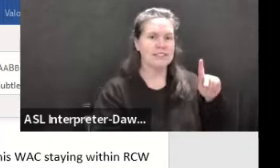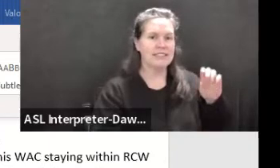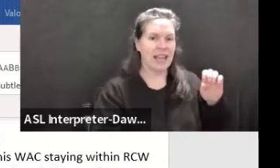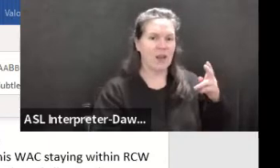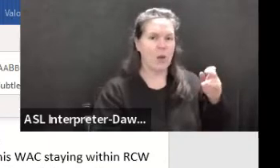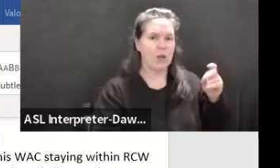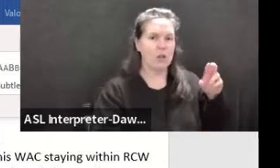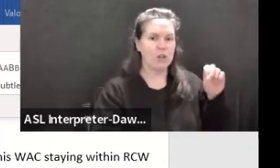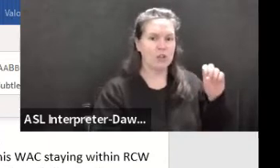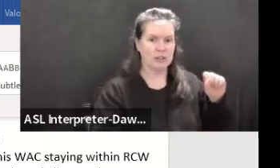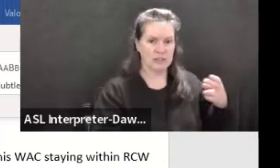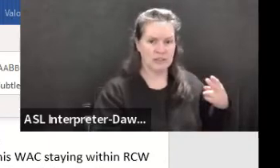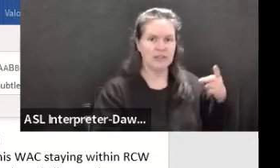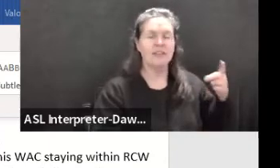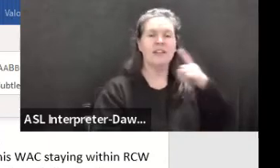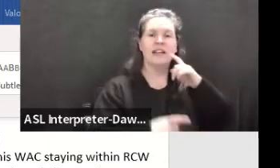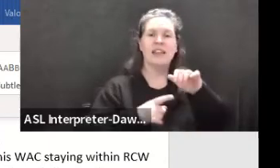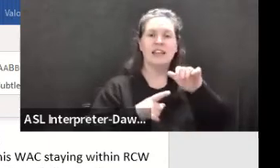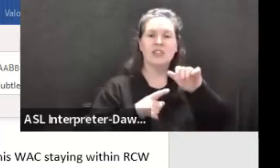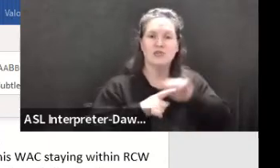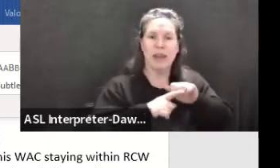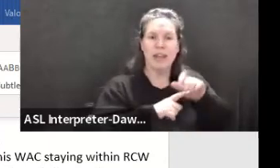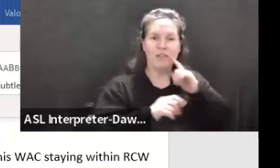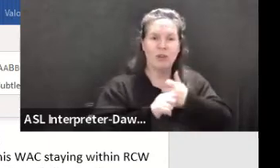in the training for each of those stakeholder groups,